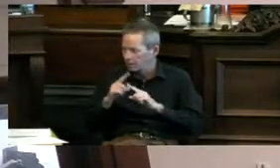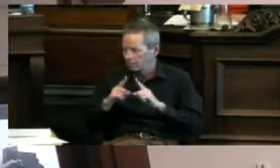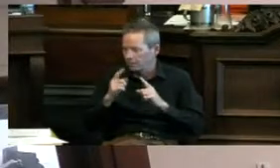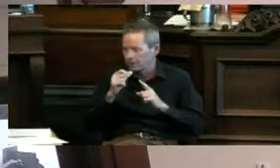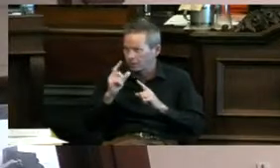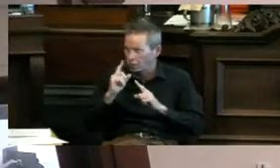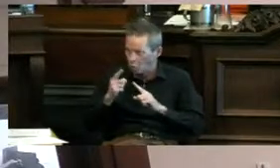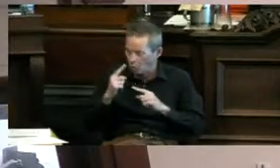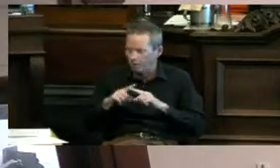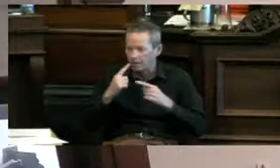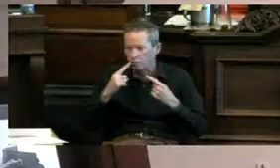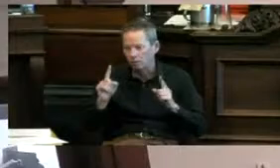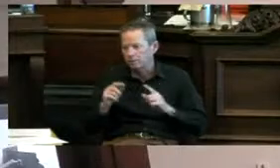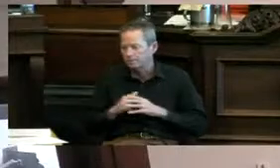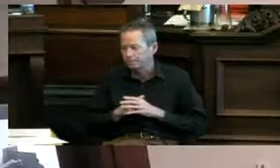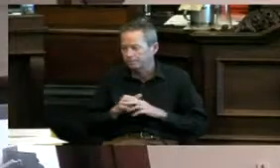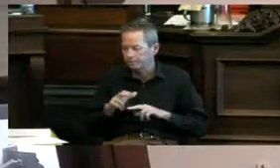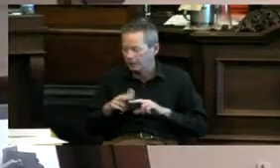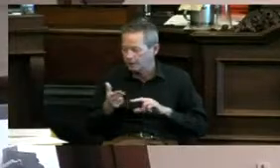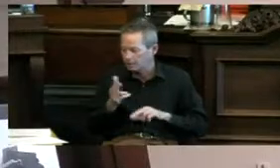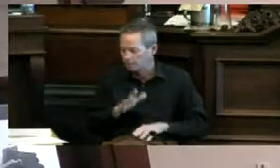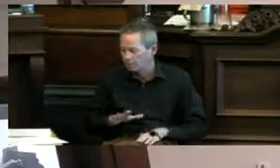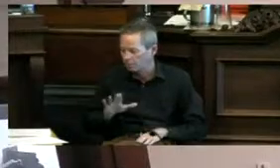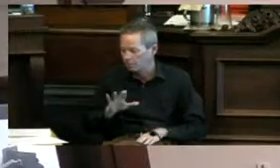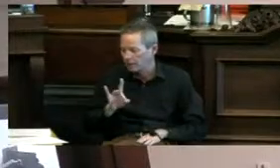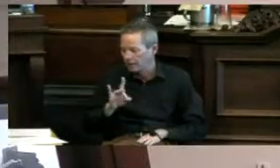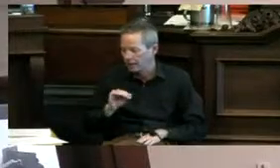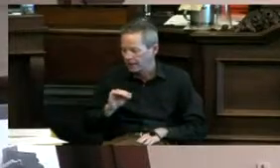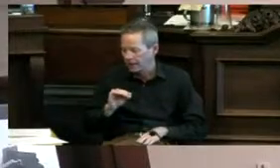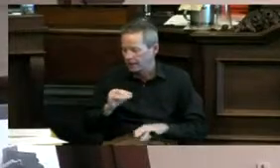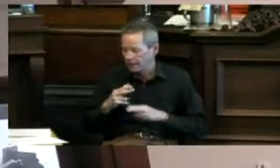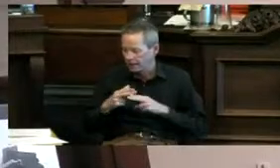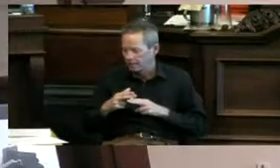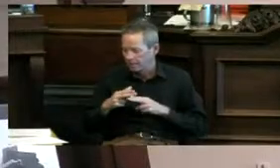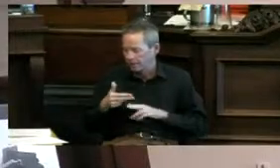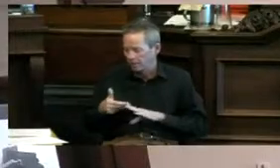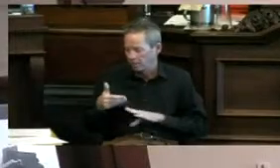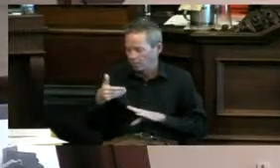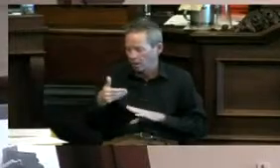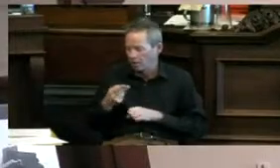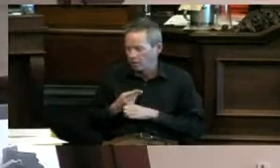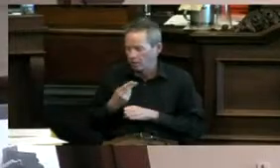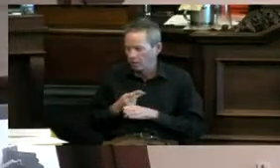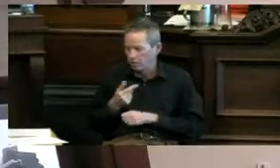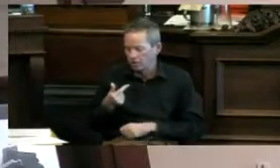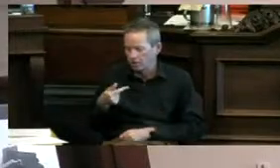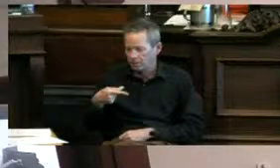lose weight. That wasn't the